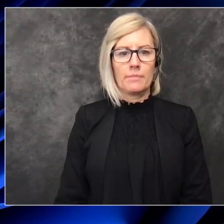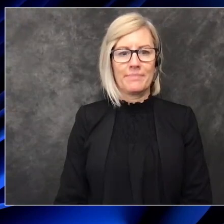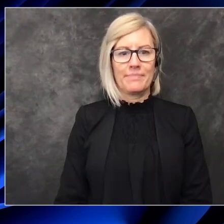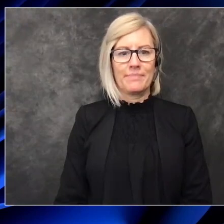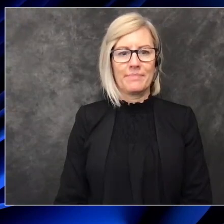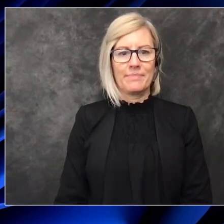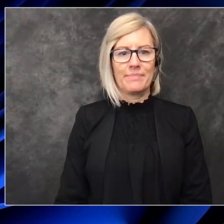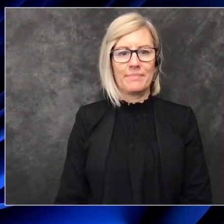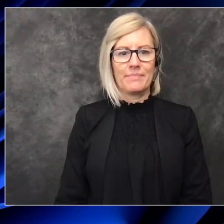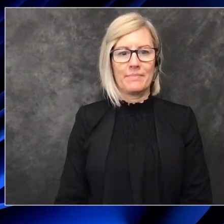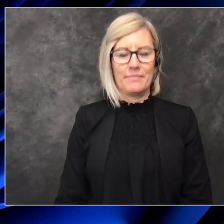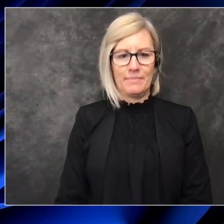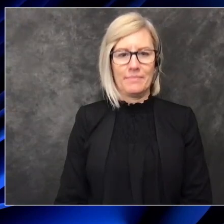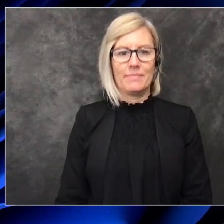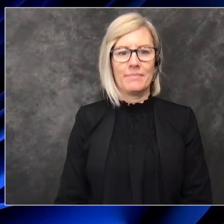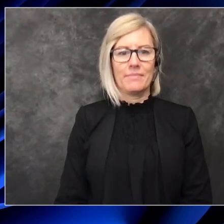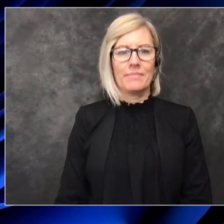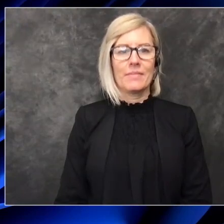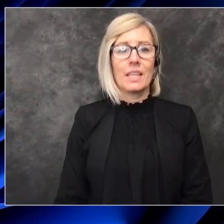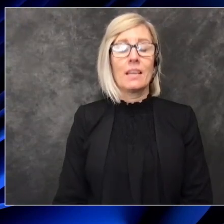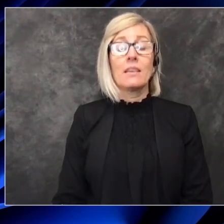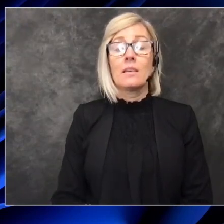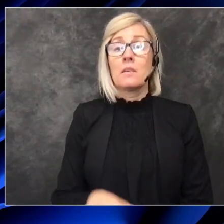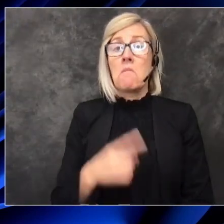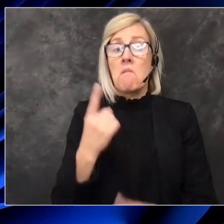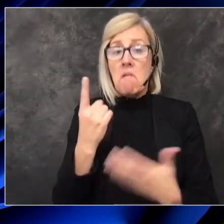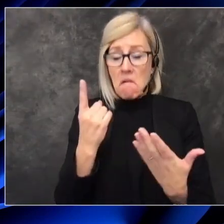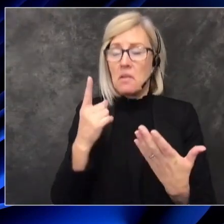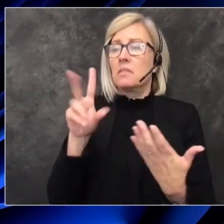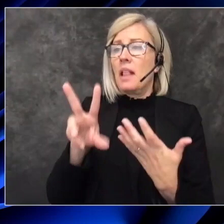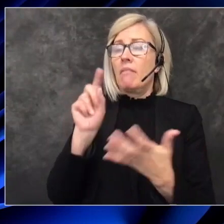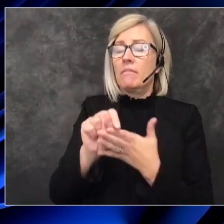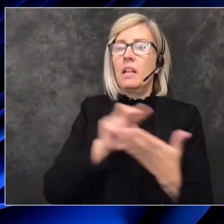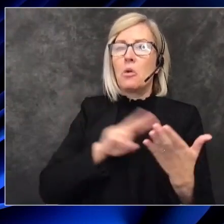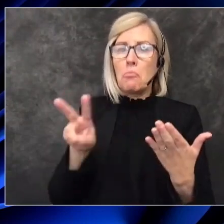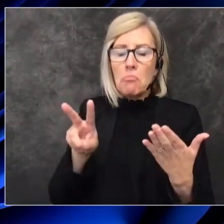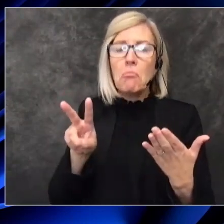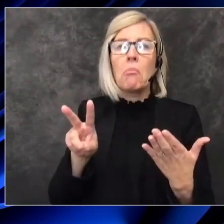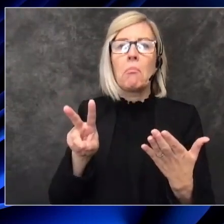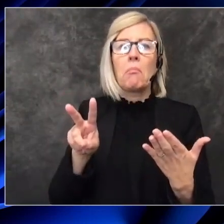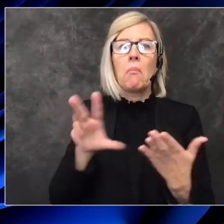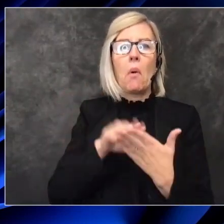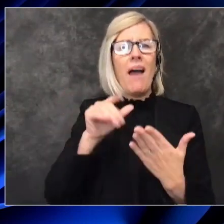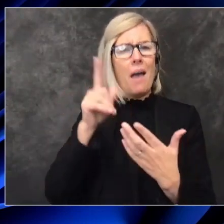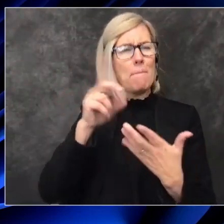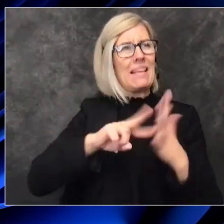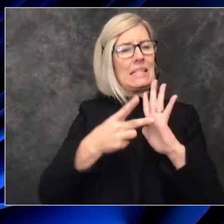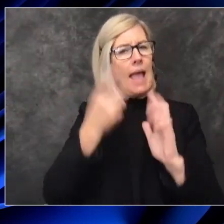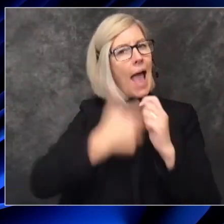Thing that I really get from that video is that essentially everybody benefits from accessibility features.